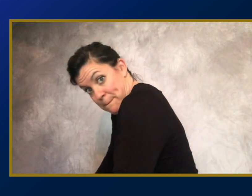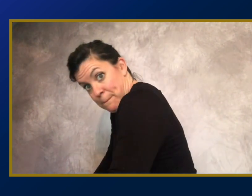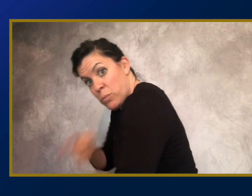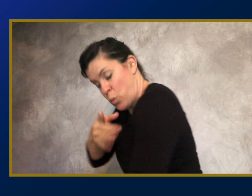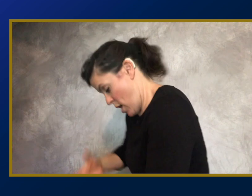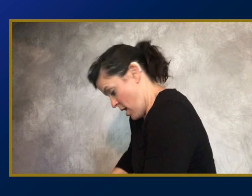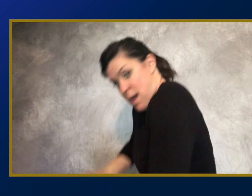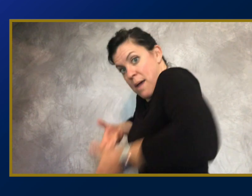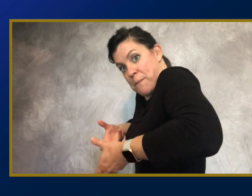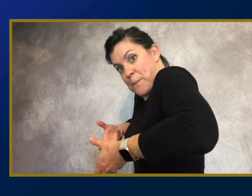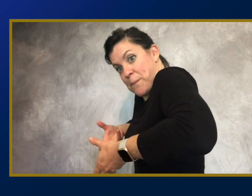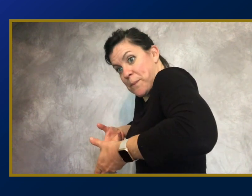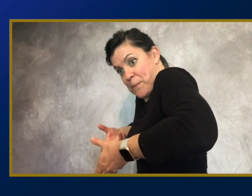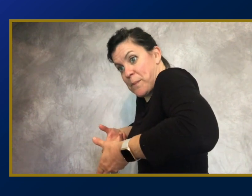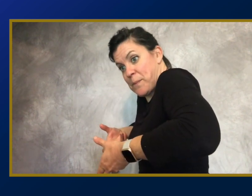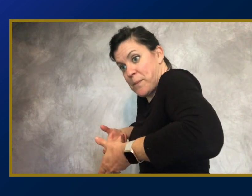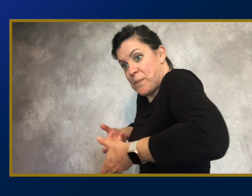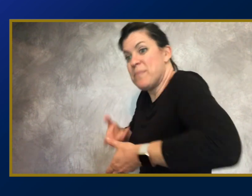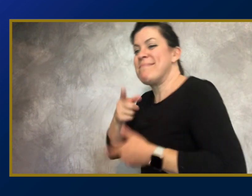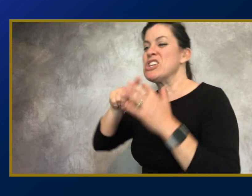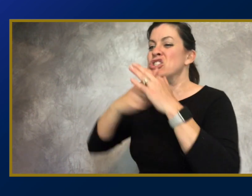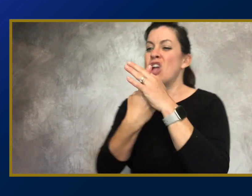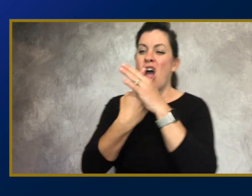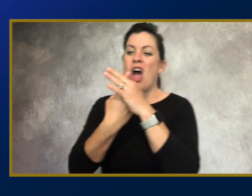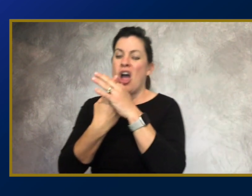walking, walking, walking like a wheelbarrow. Like you pick up a wheelbarrow and you push it.